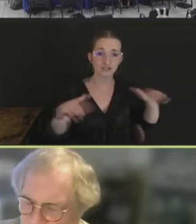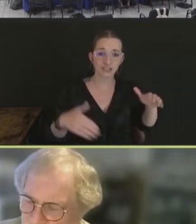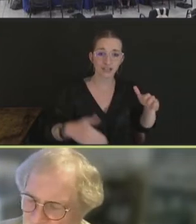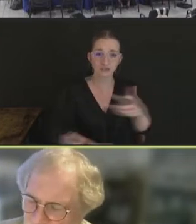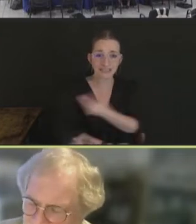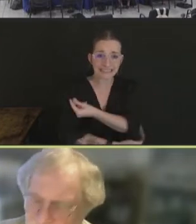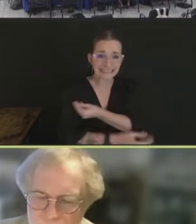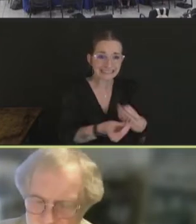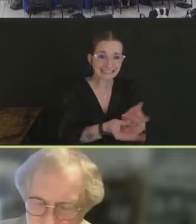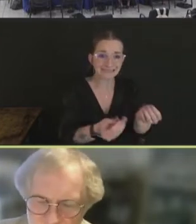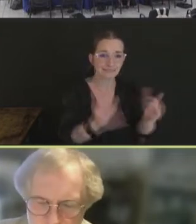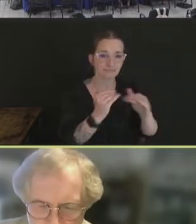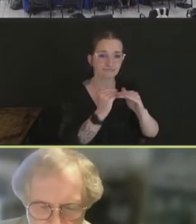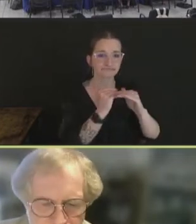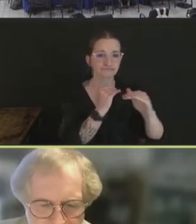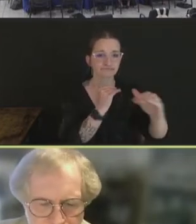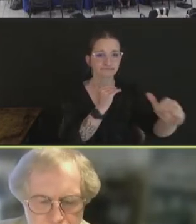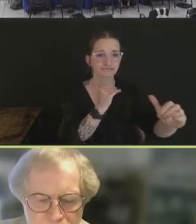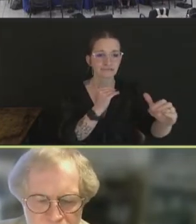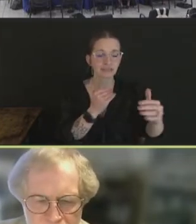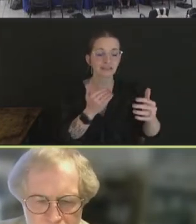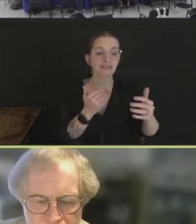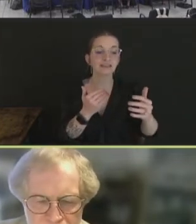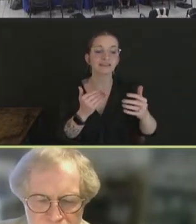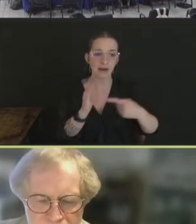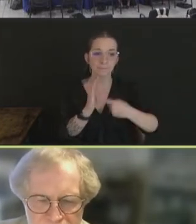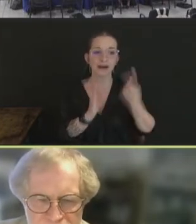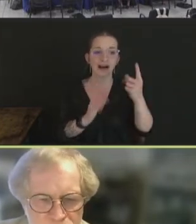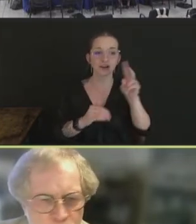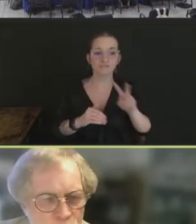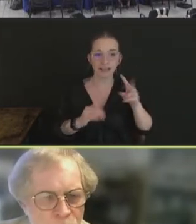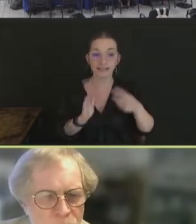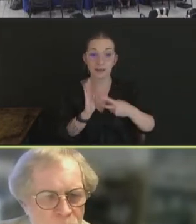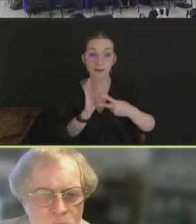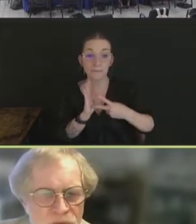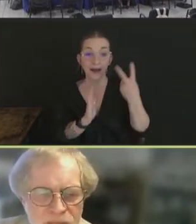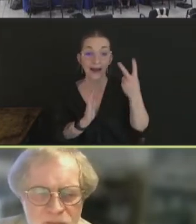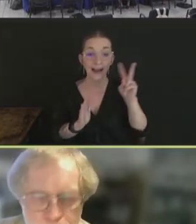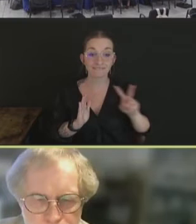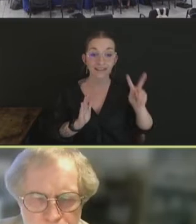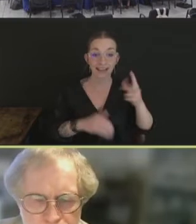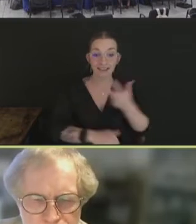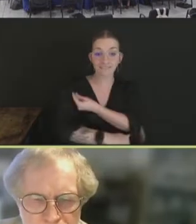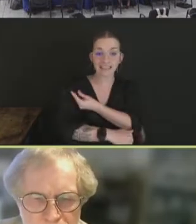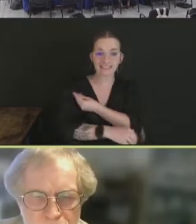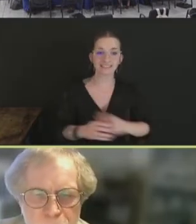And again, those monovalent/bivalent vaccines were more effective per dose.